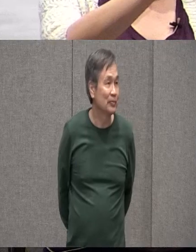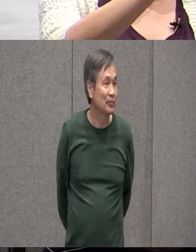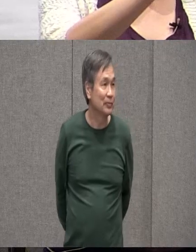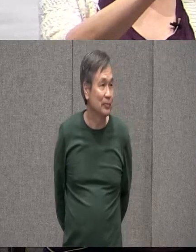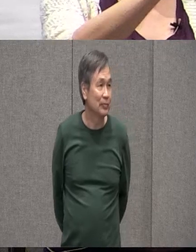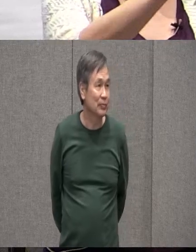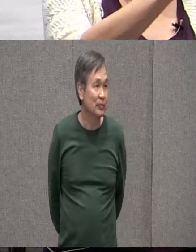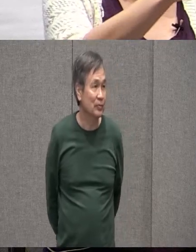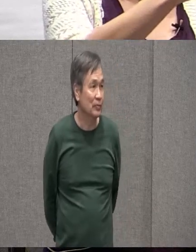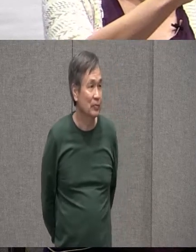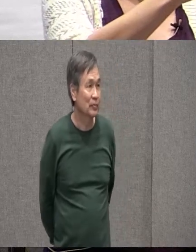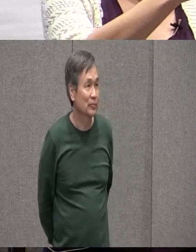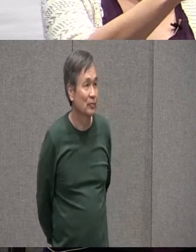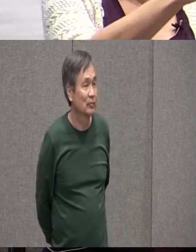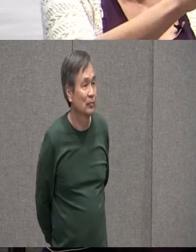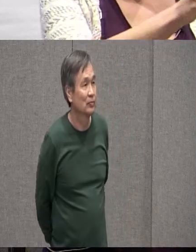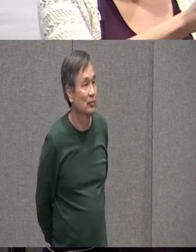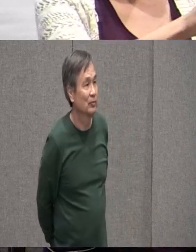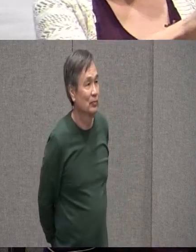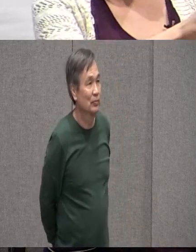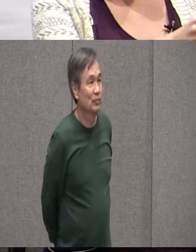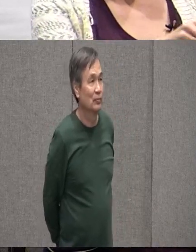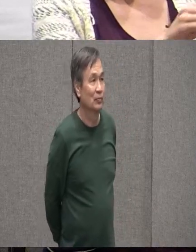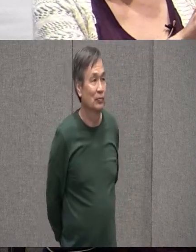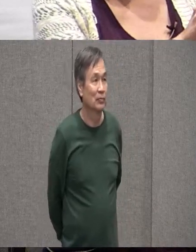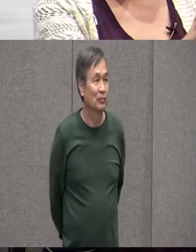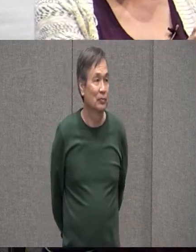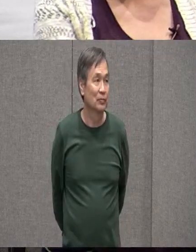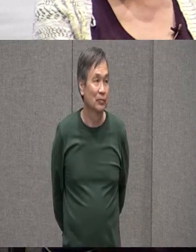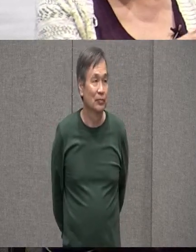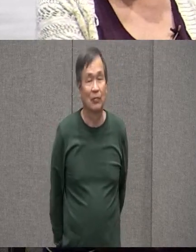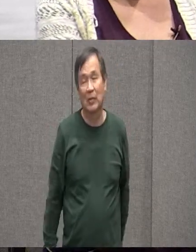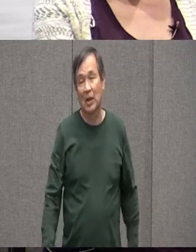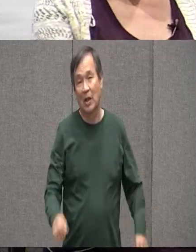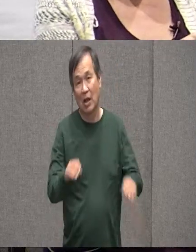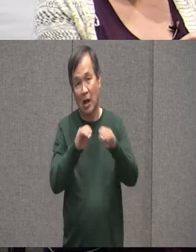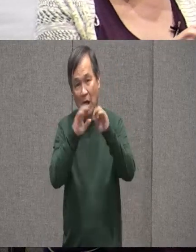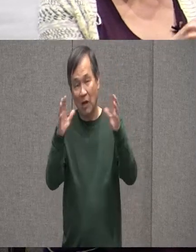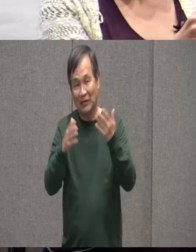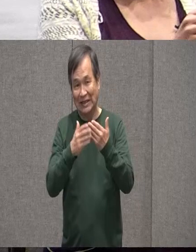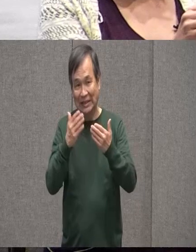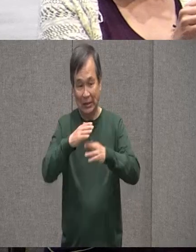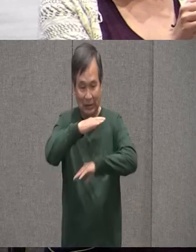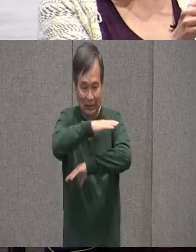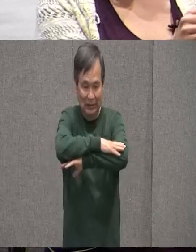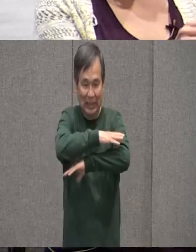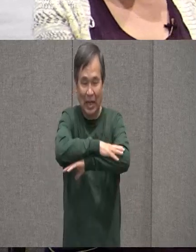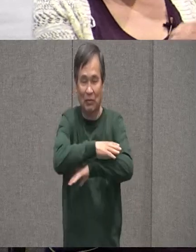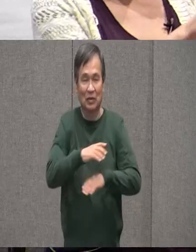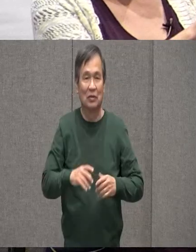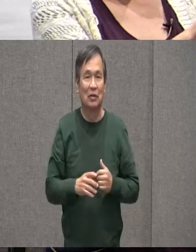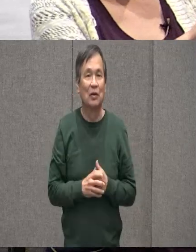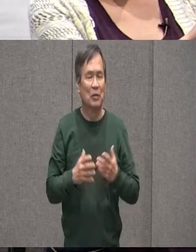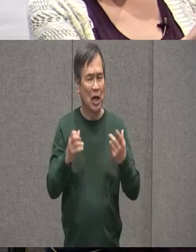Now, artists, it is much easier to fold on a table than in the air but I want you to be able to see